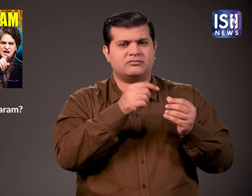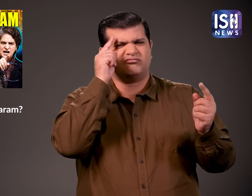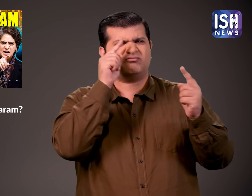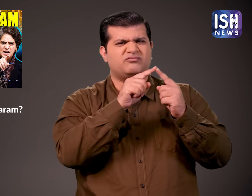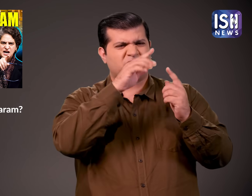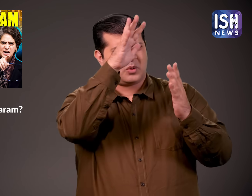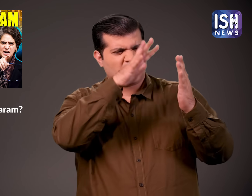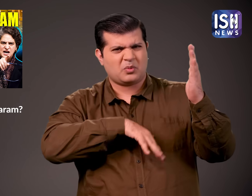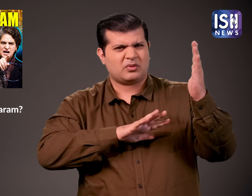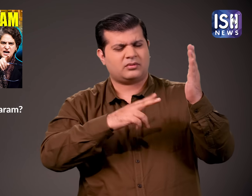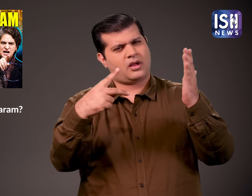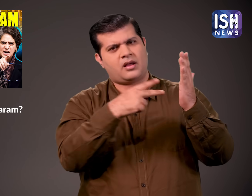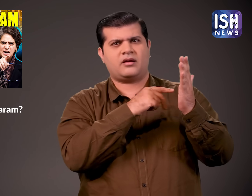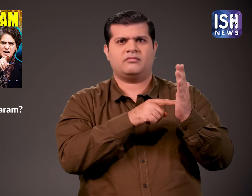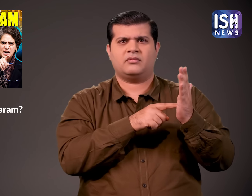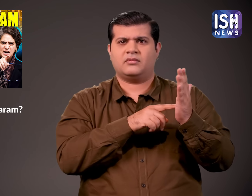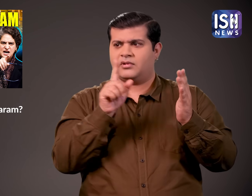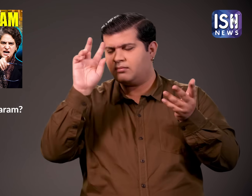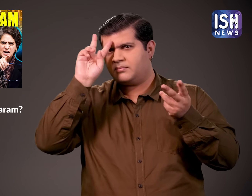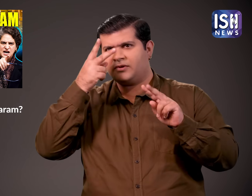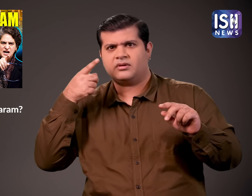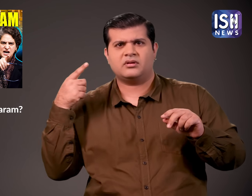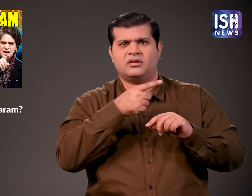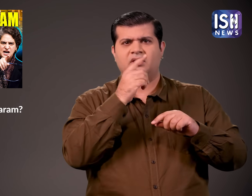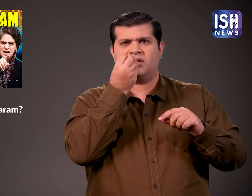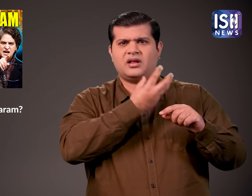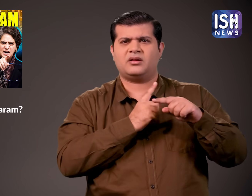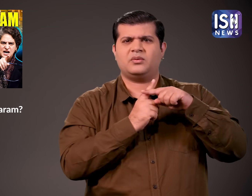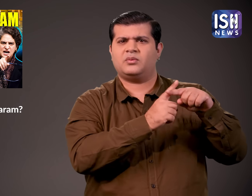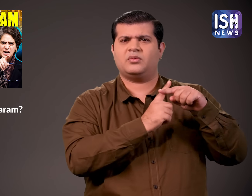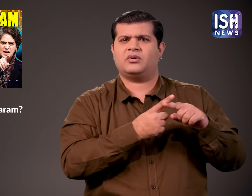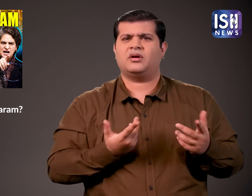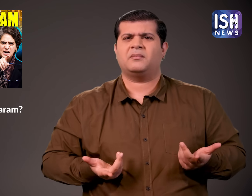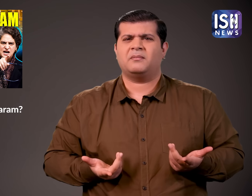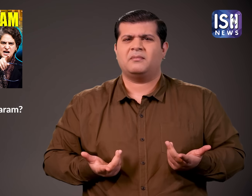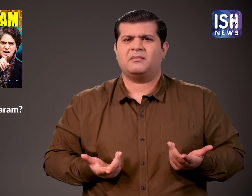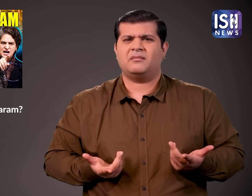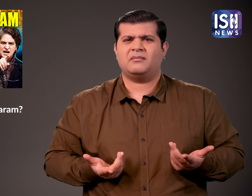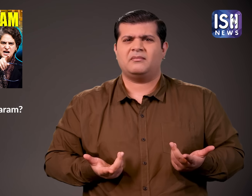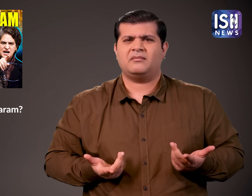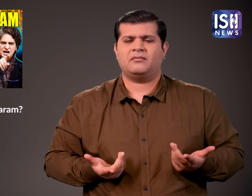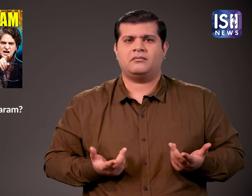They unanimously decided to shorten the song but only Nehru ji is being accused.